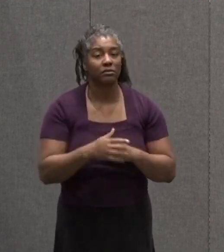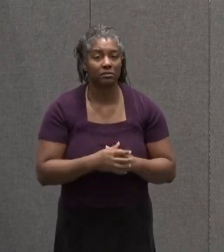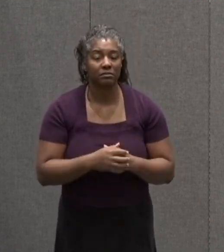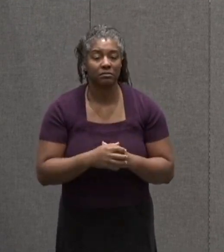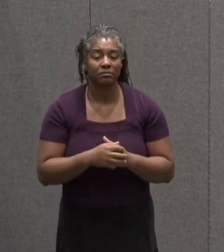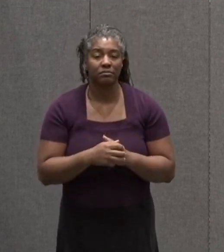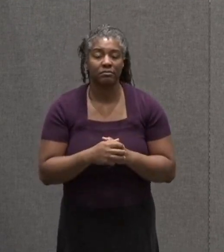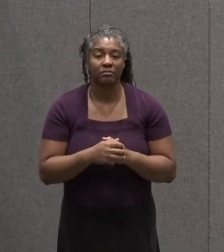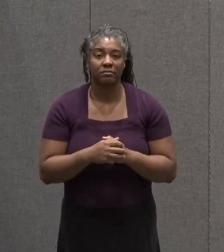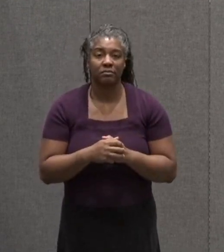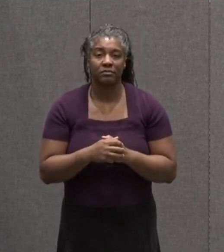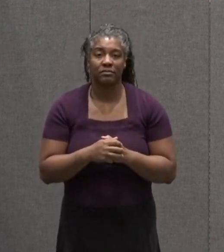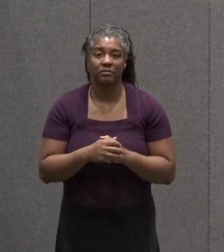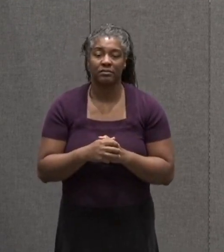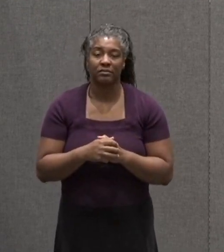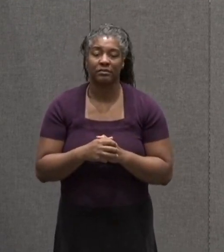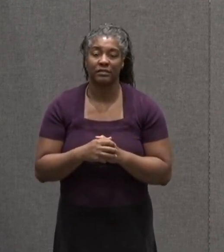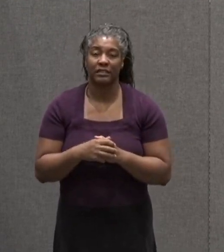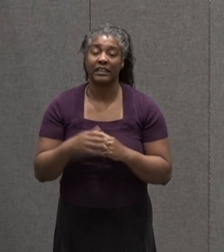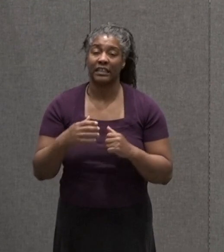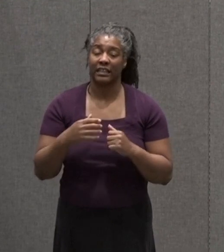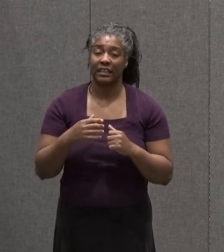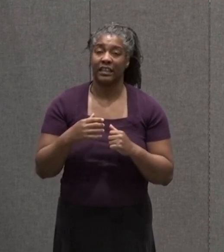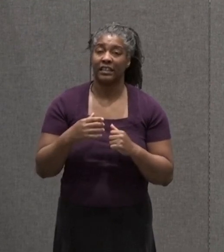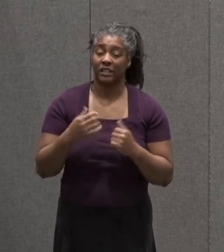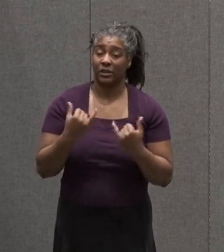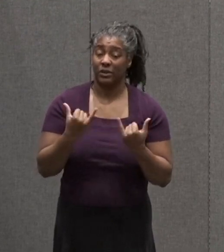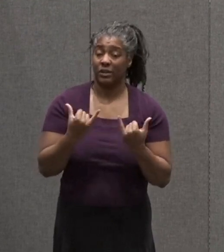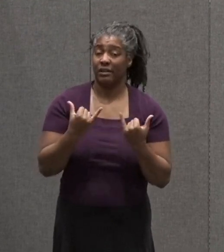Now I encourage you to do these movements with me if you'd like.